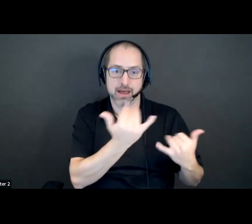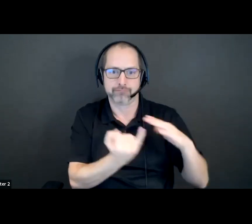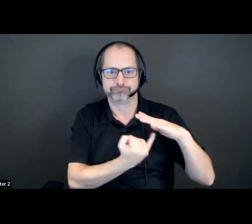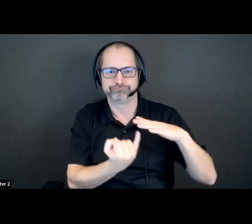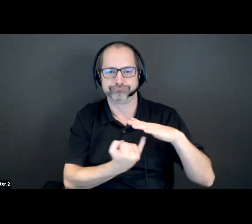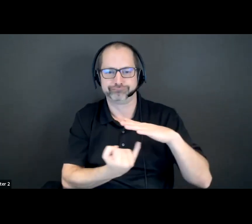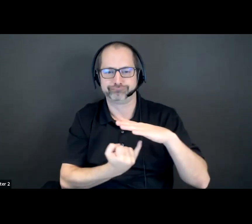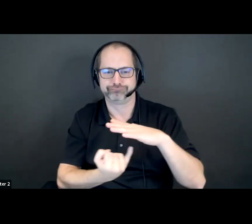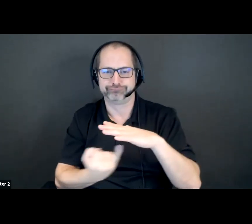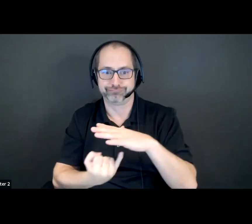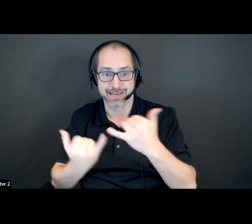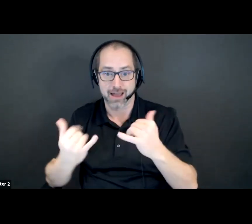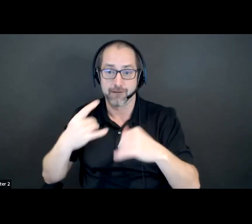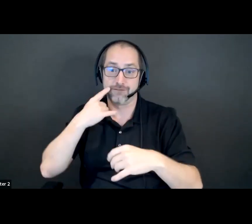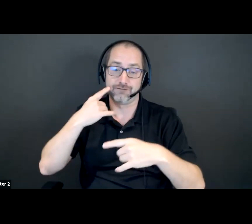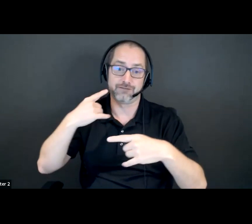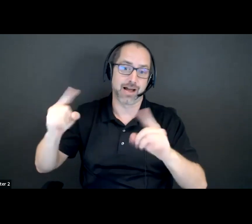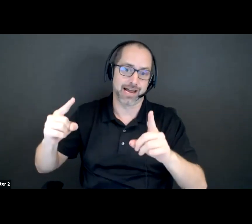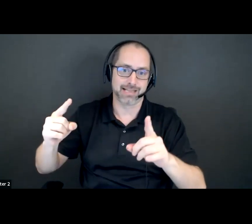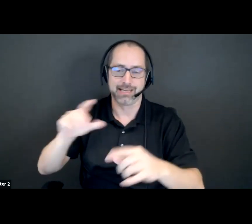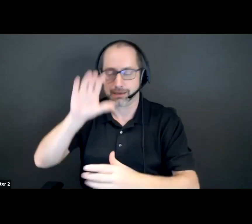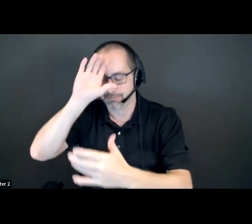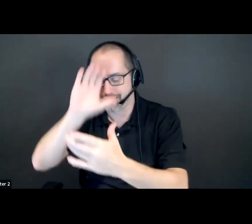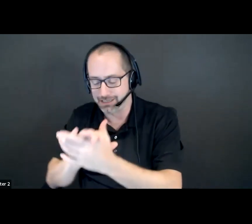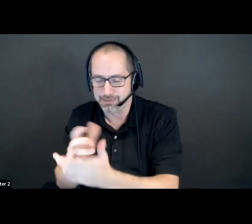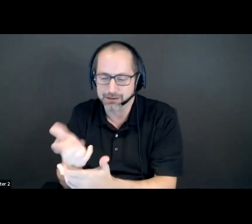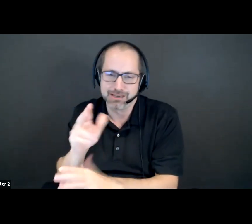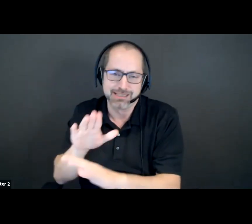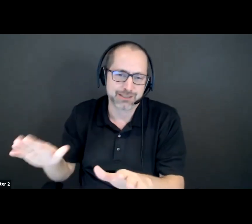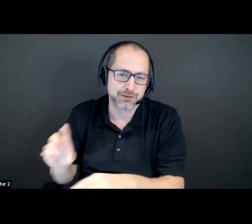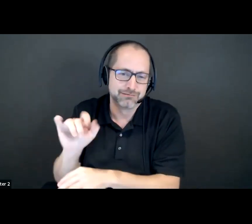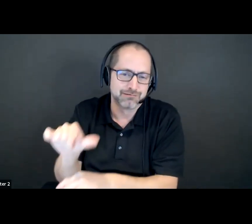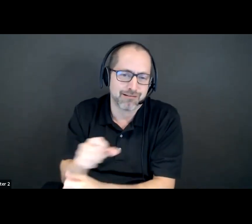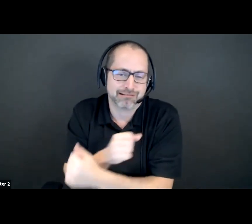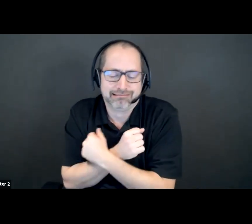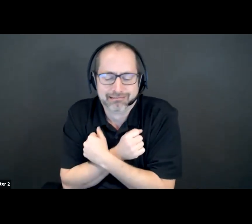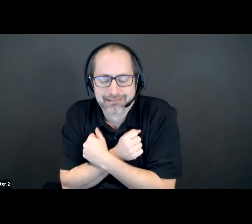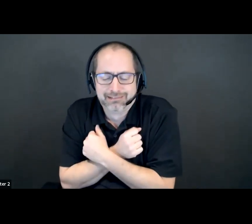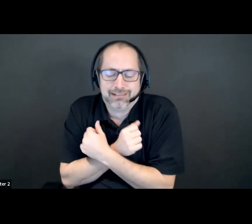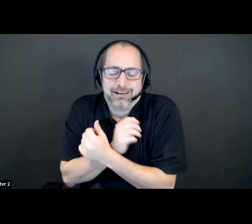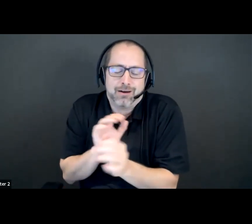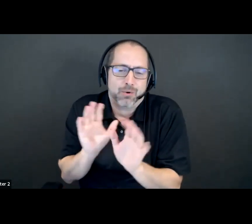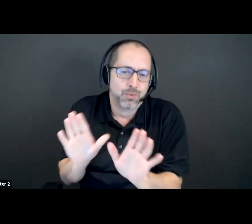to hug my husband and three kids, my dog won't stop licking me she missed me too. I can't stop